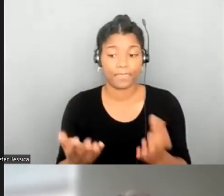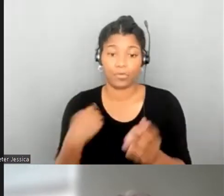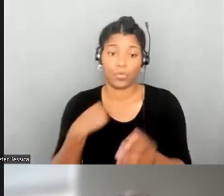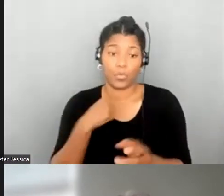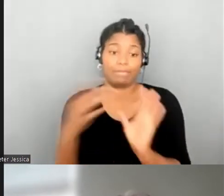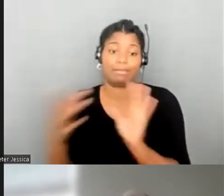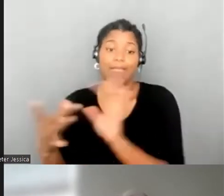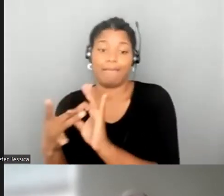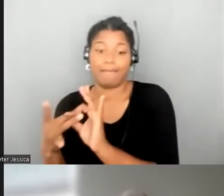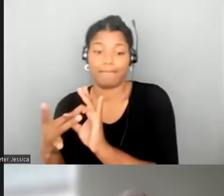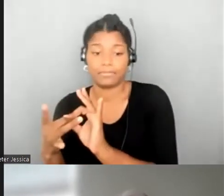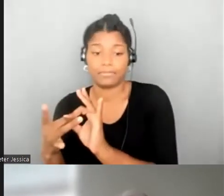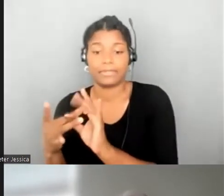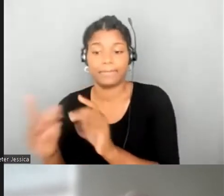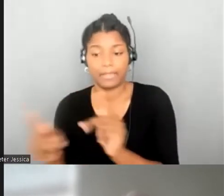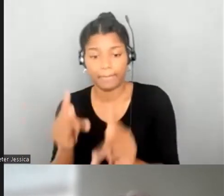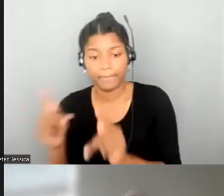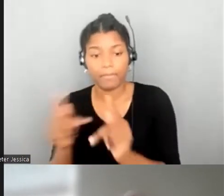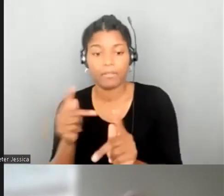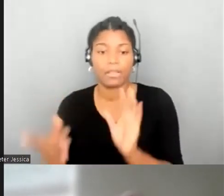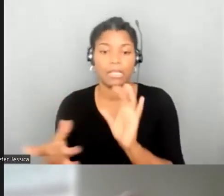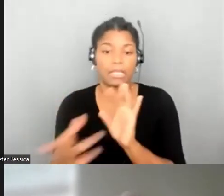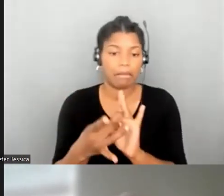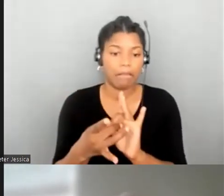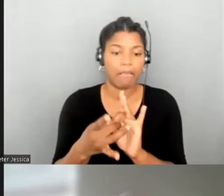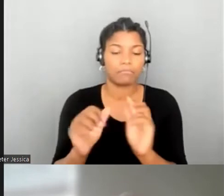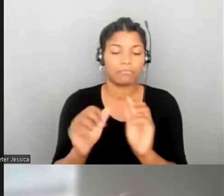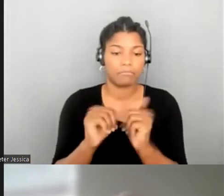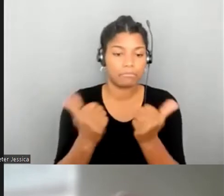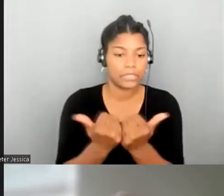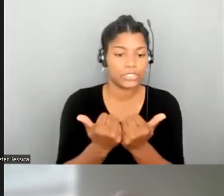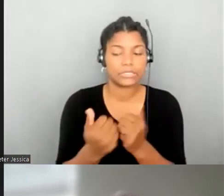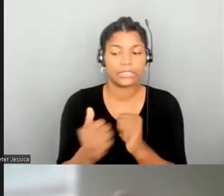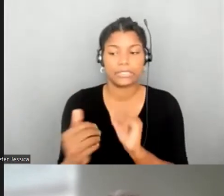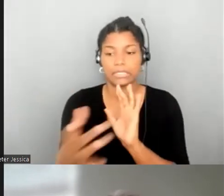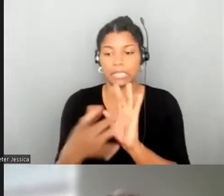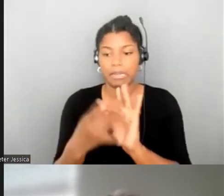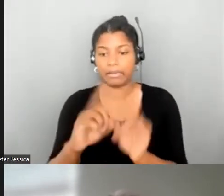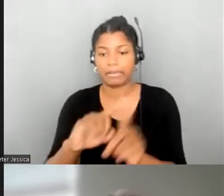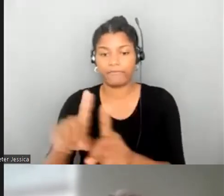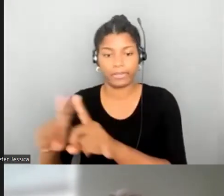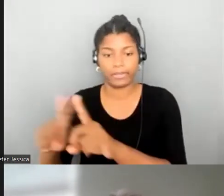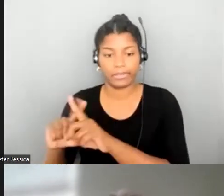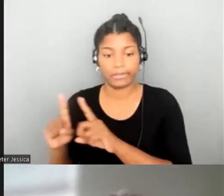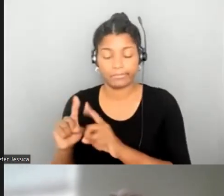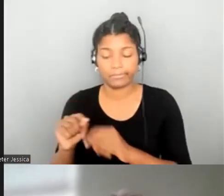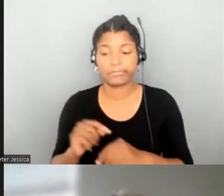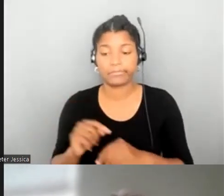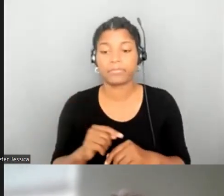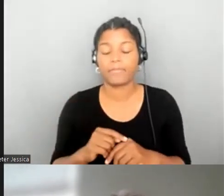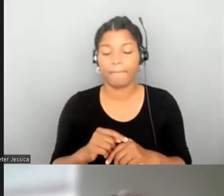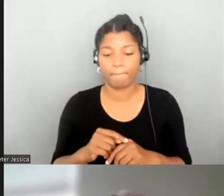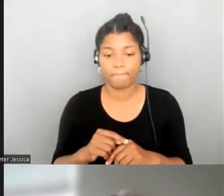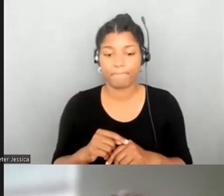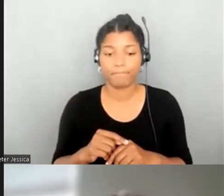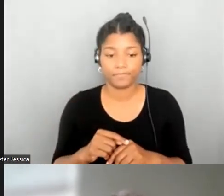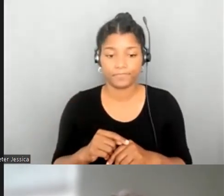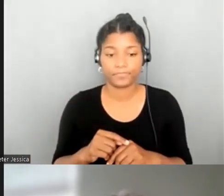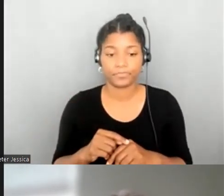the organization makes with the patients after they leave here in the community.